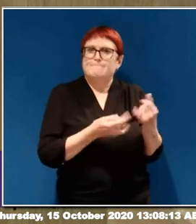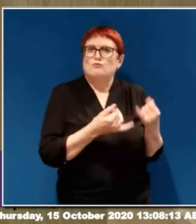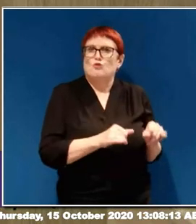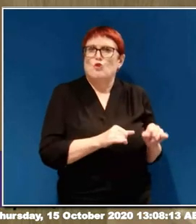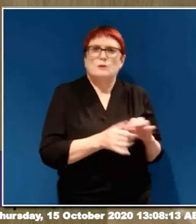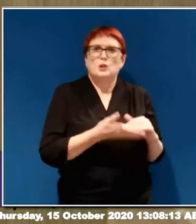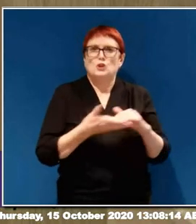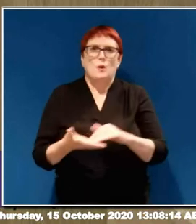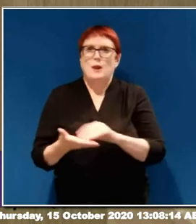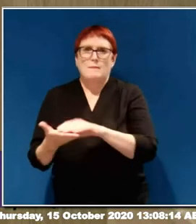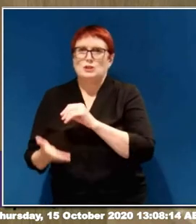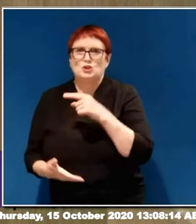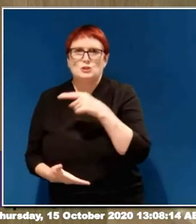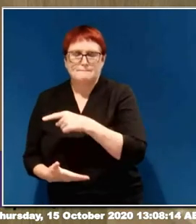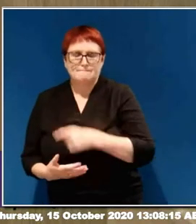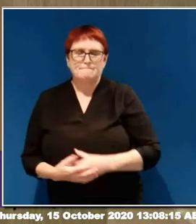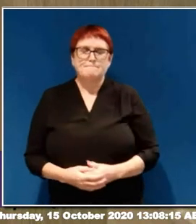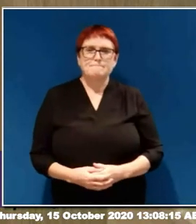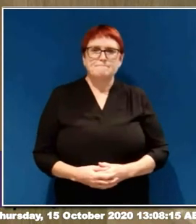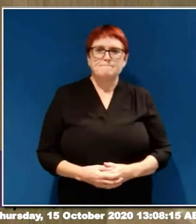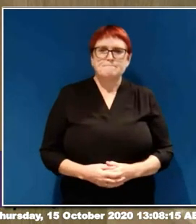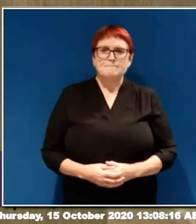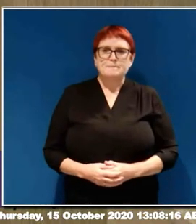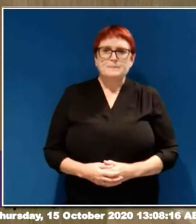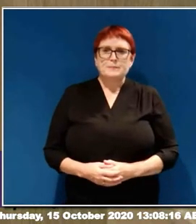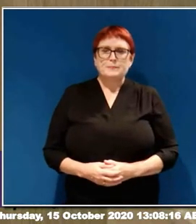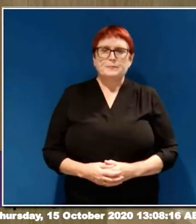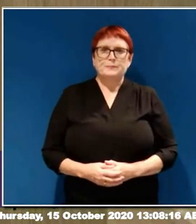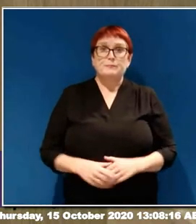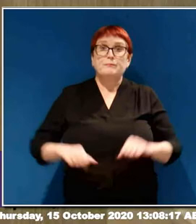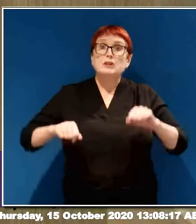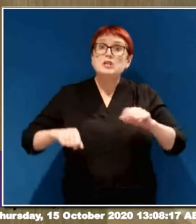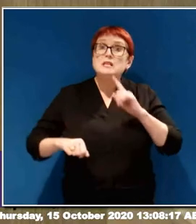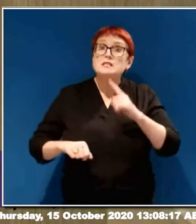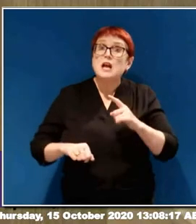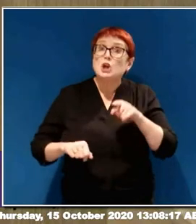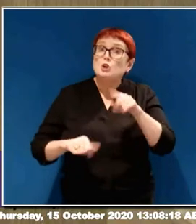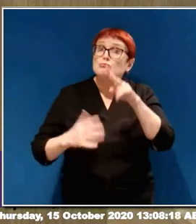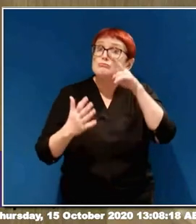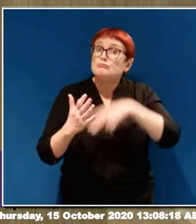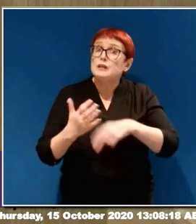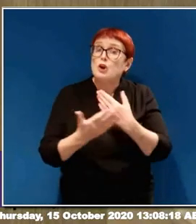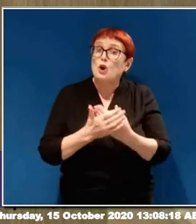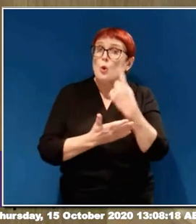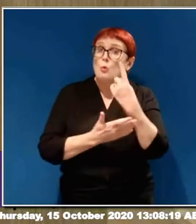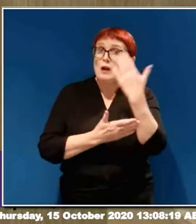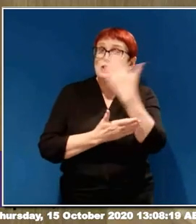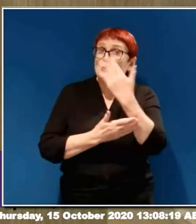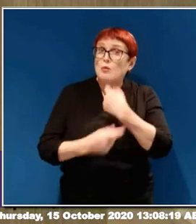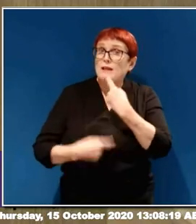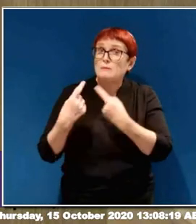And you could tell this from the OneSchool information itself, you didn't have to go further?